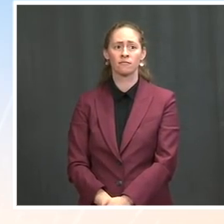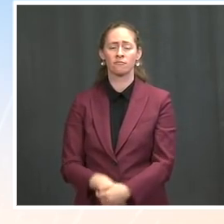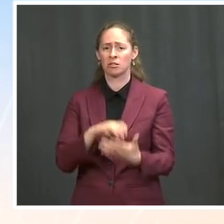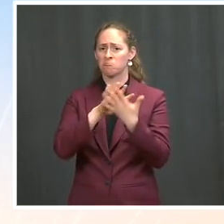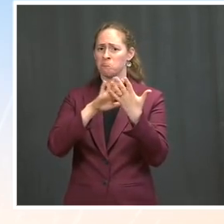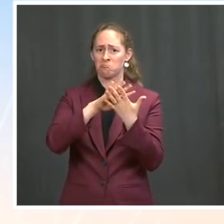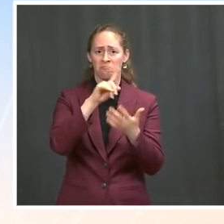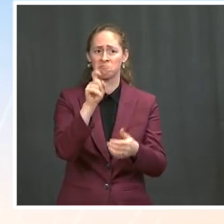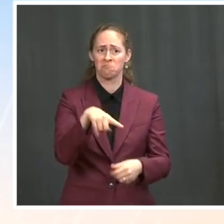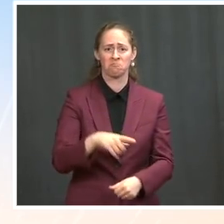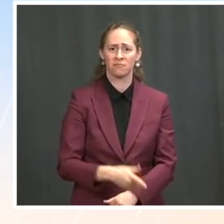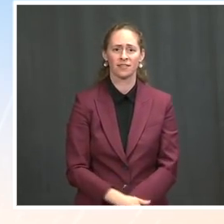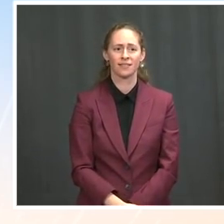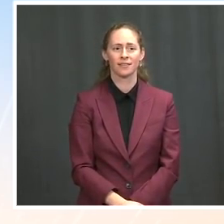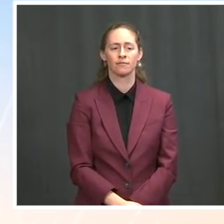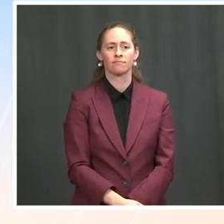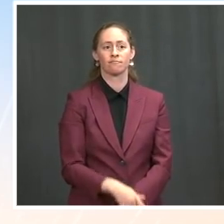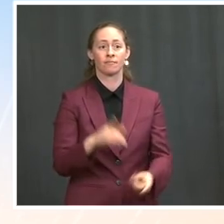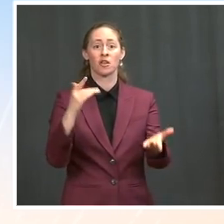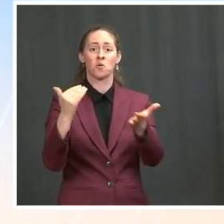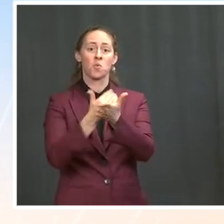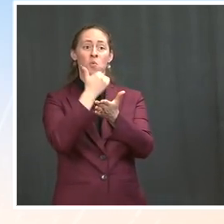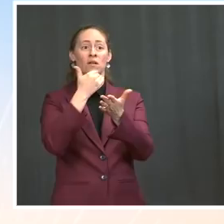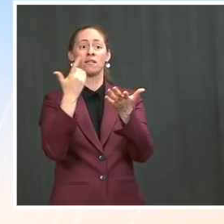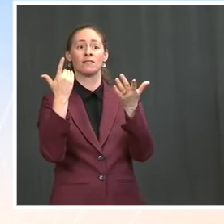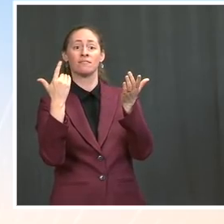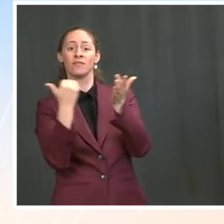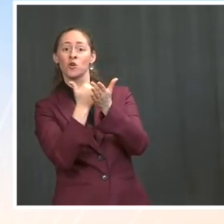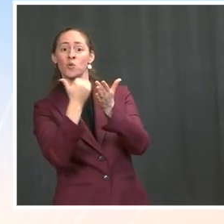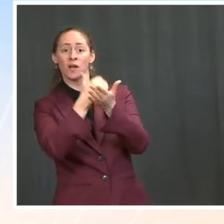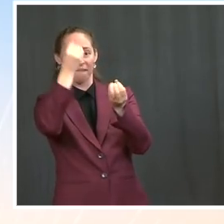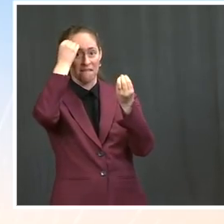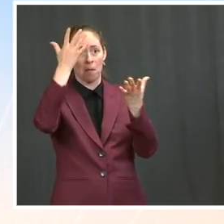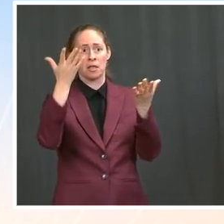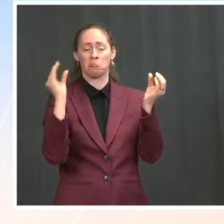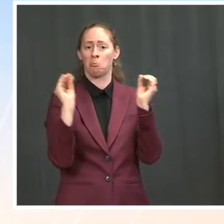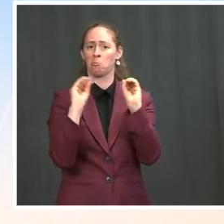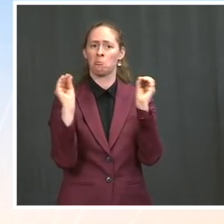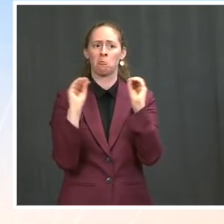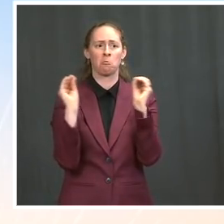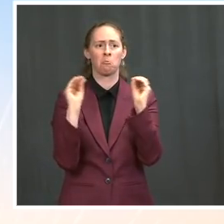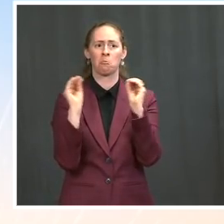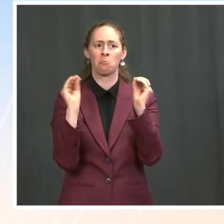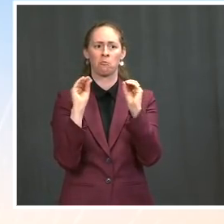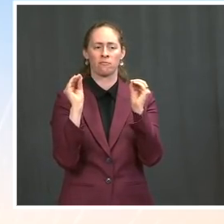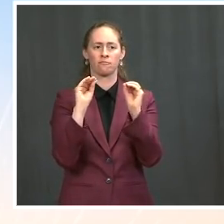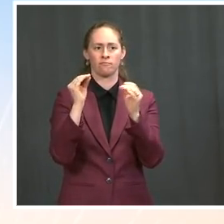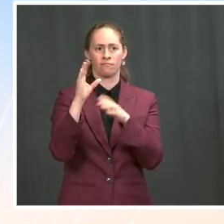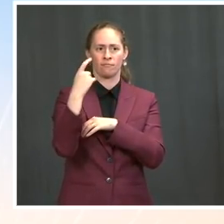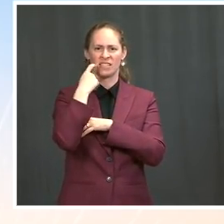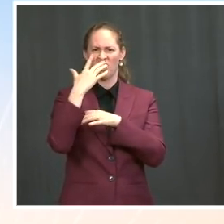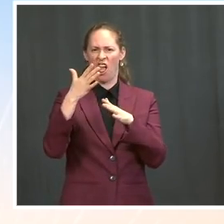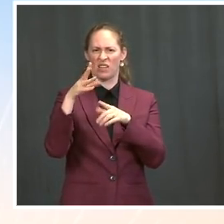I don't have a new deadline to set here. As you know because you follow this closely, they just finished their sixth round. It's natural that they would be returning to capitals --